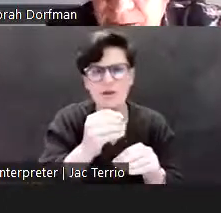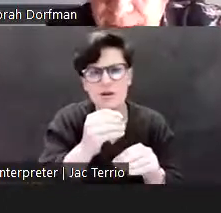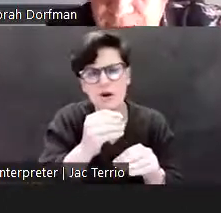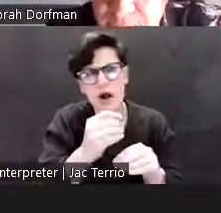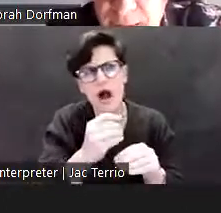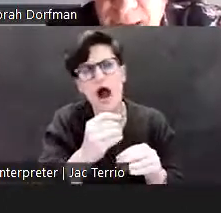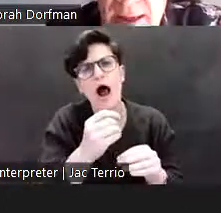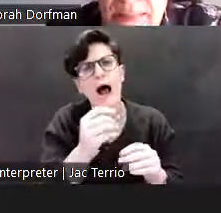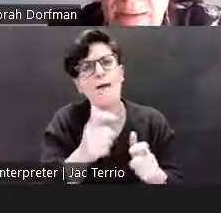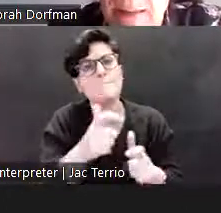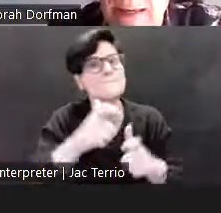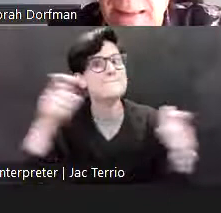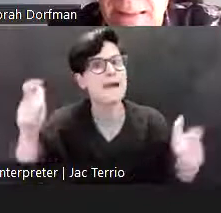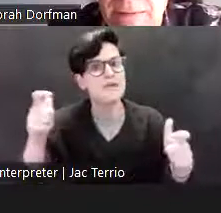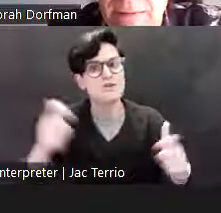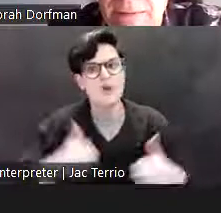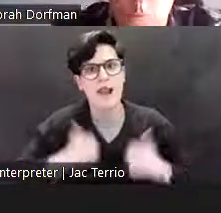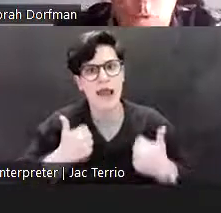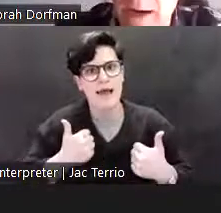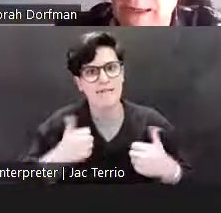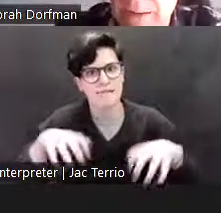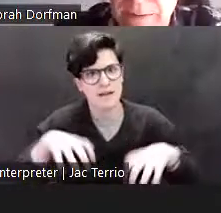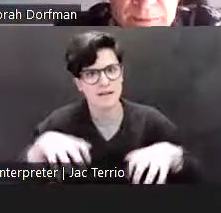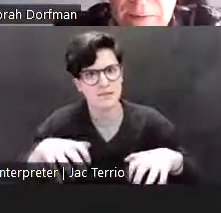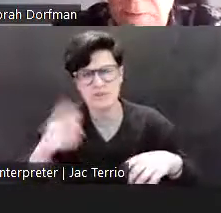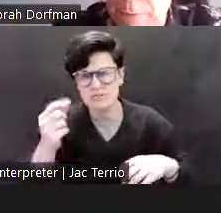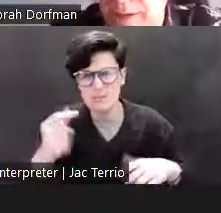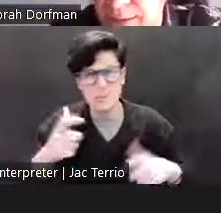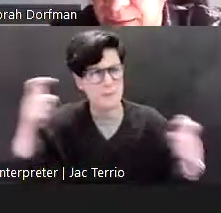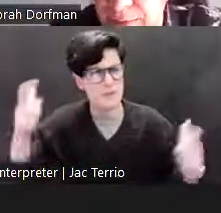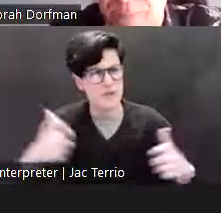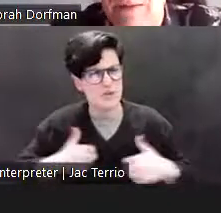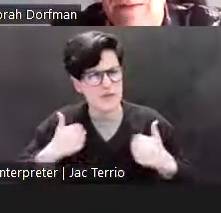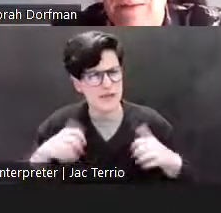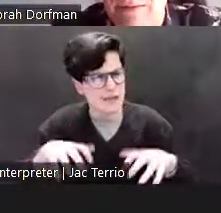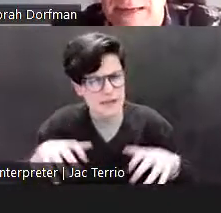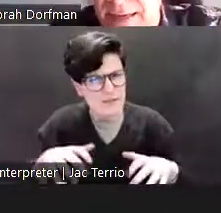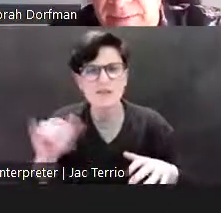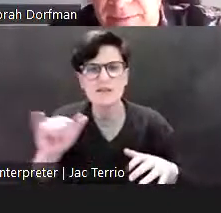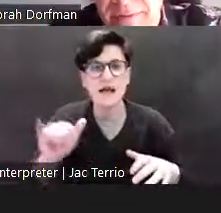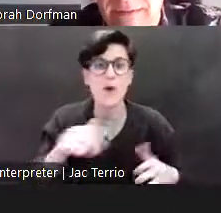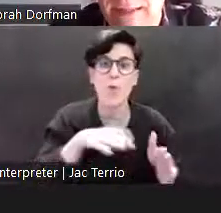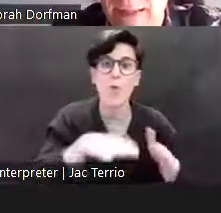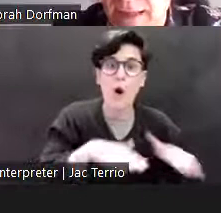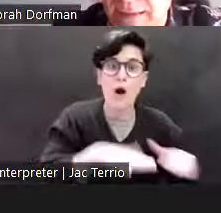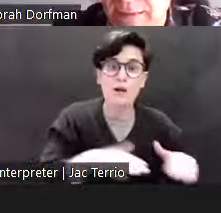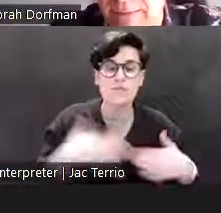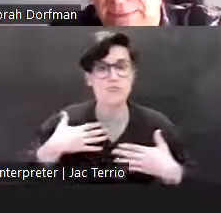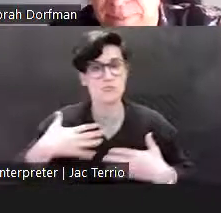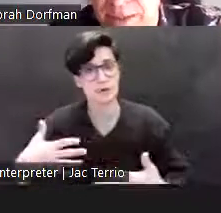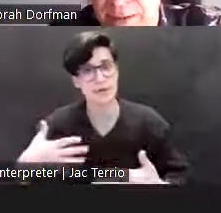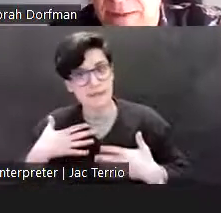15:14:14 Activity and that could be anything from walking evening thinking eating sleeping